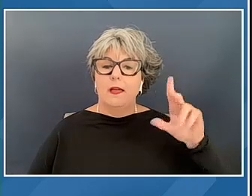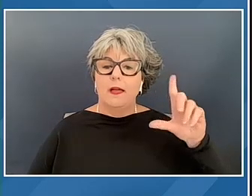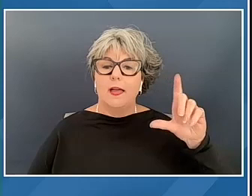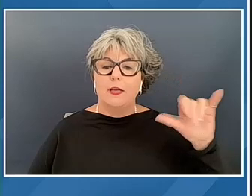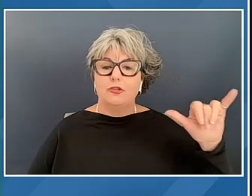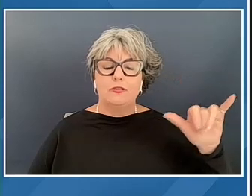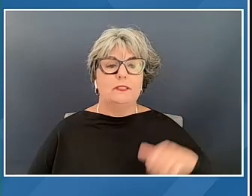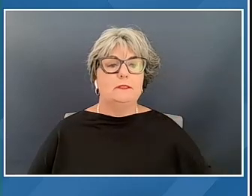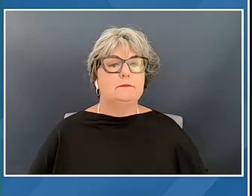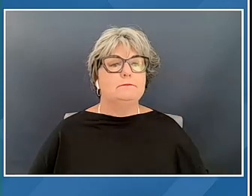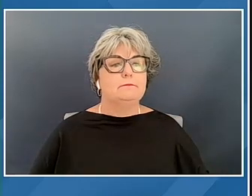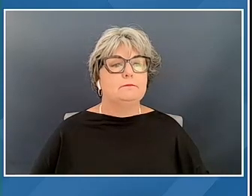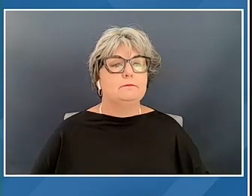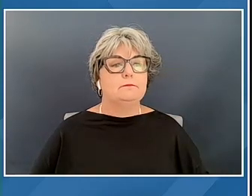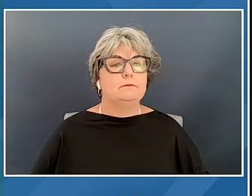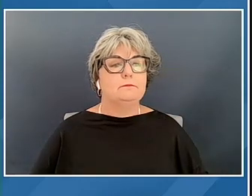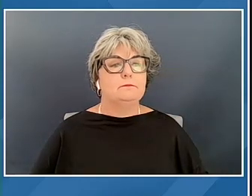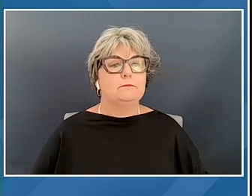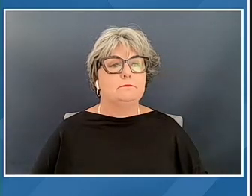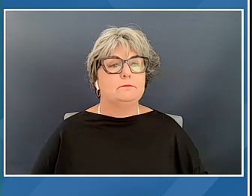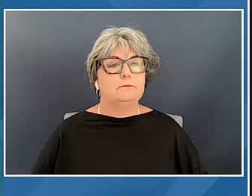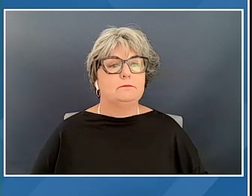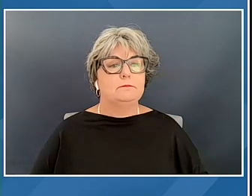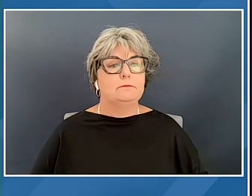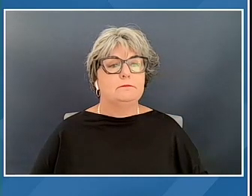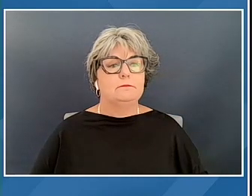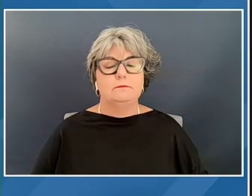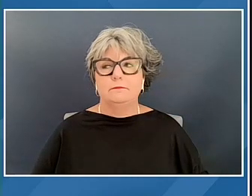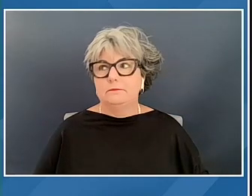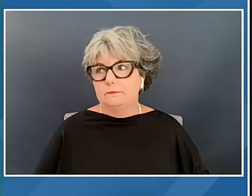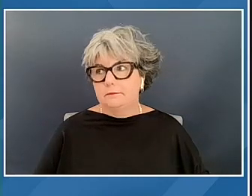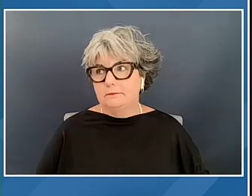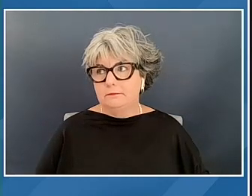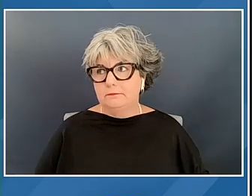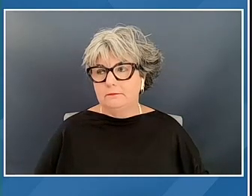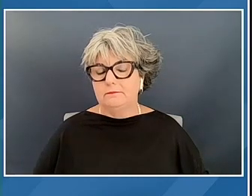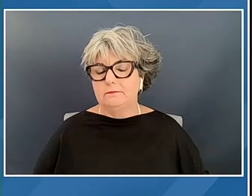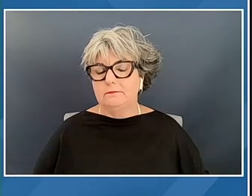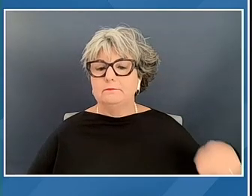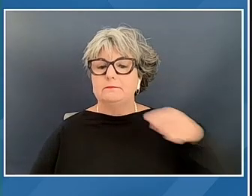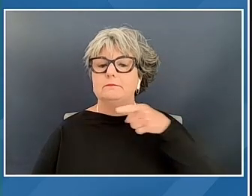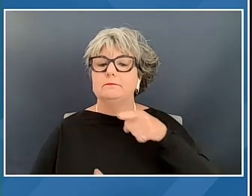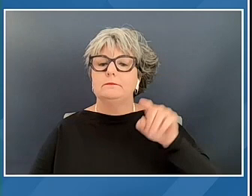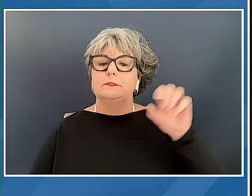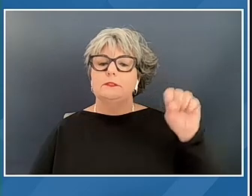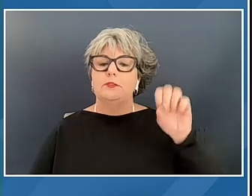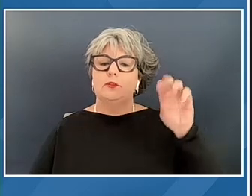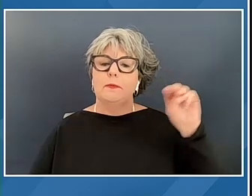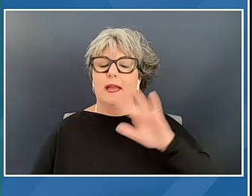I want to circle back just quickly to the social media outreach that the Department of Education is doing.